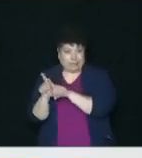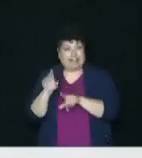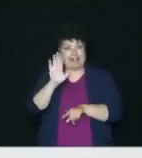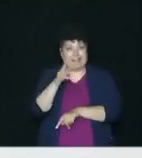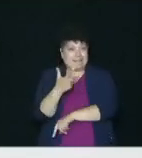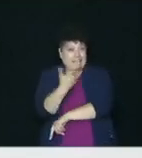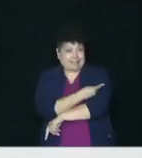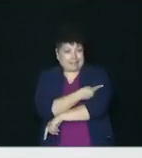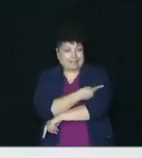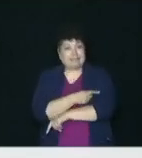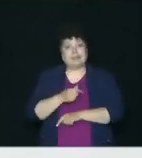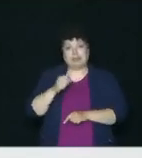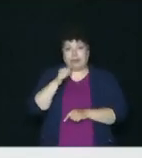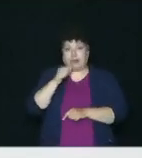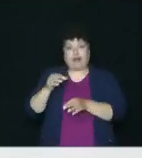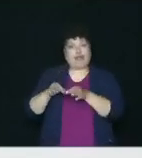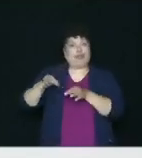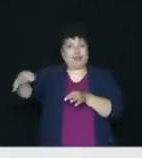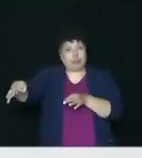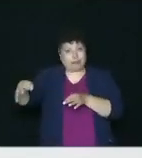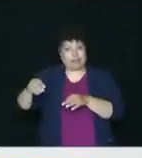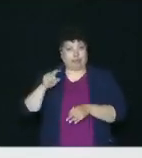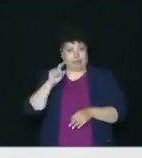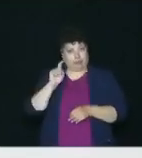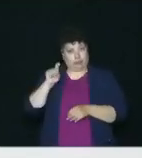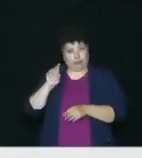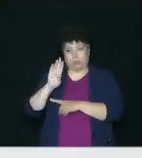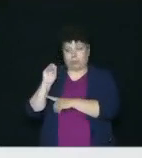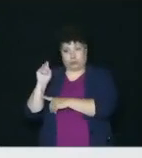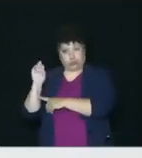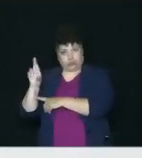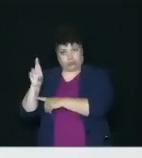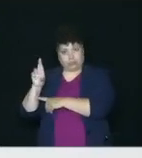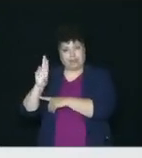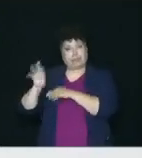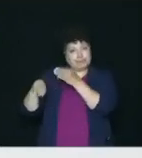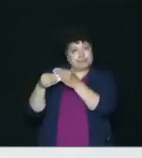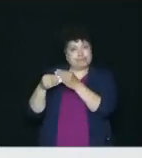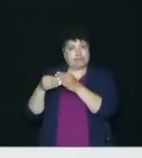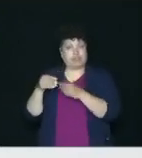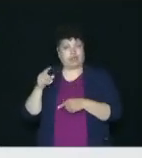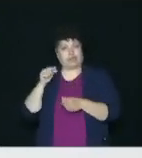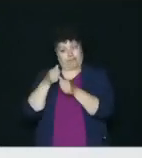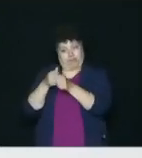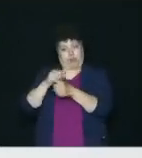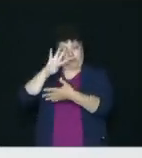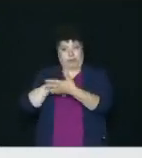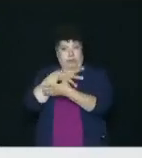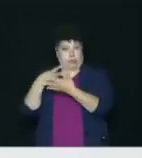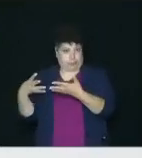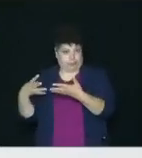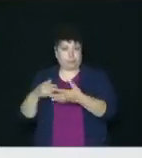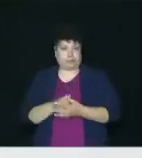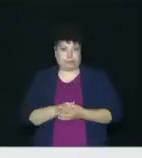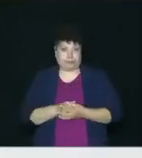IT IS ALSO THE RIGHT TIME TO REMIND EVERYONE TO KEEP THEIR